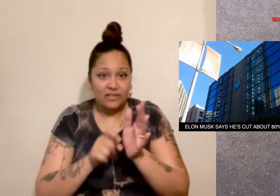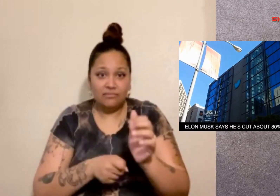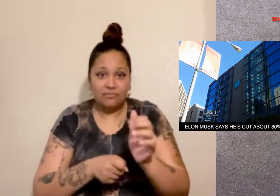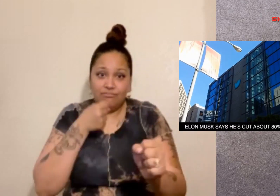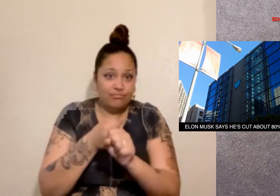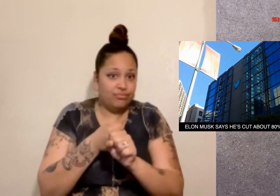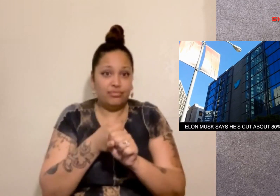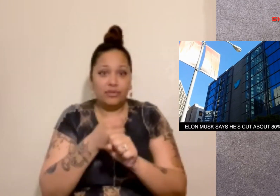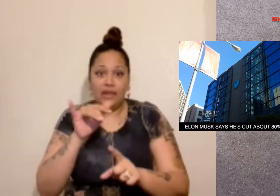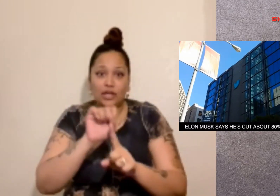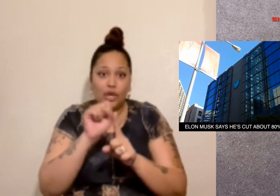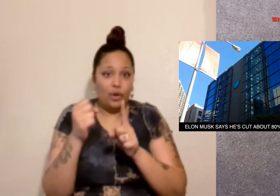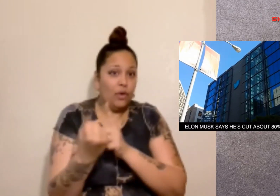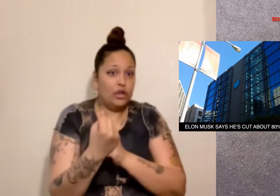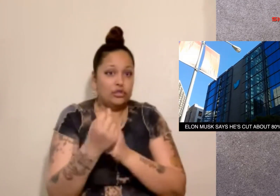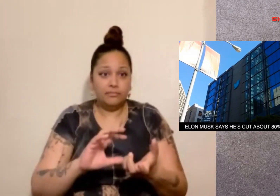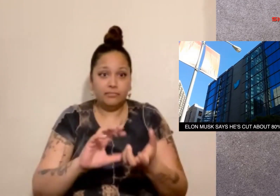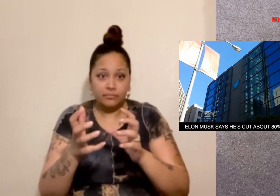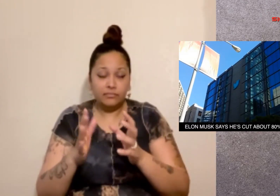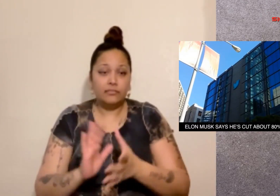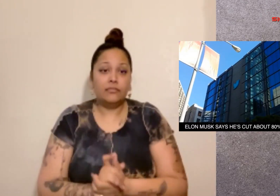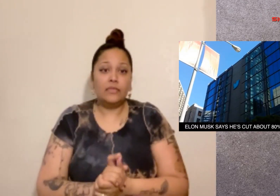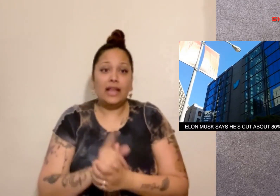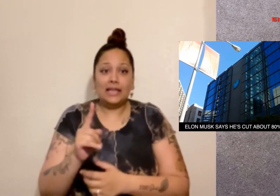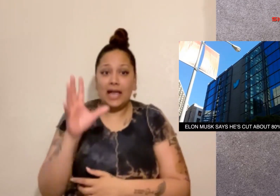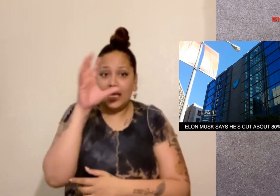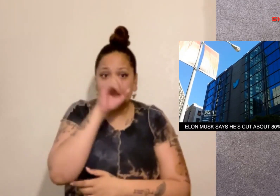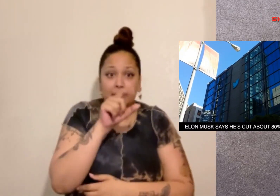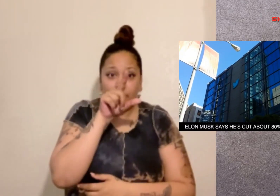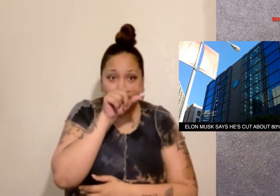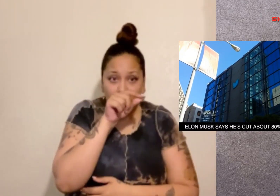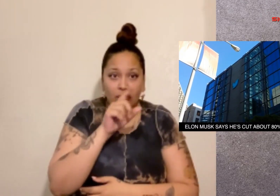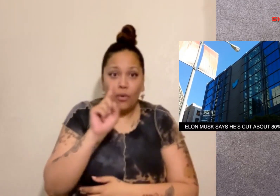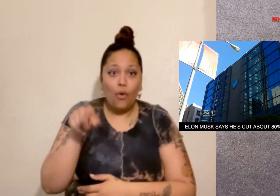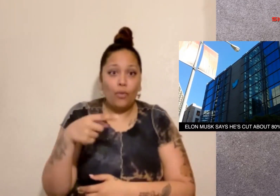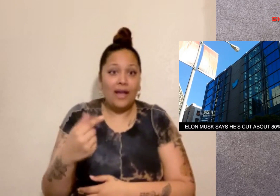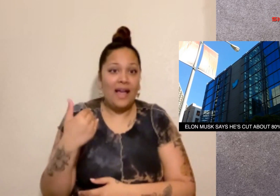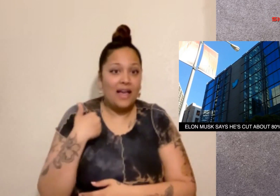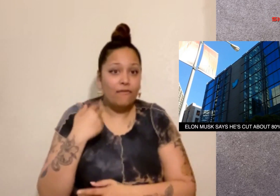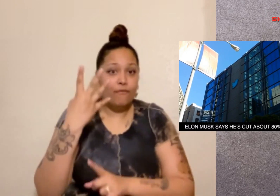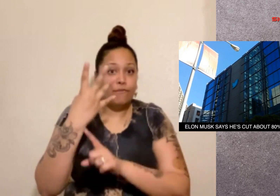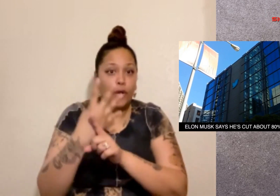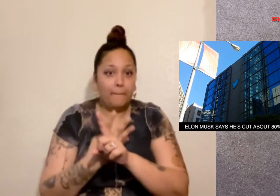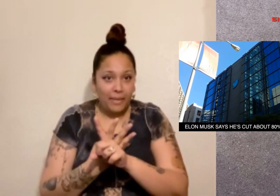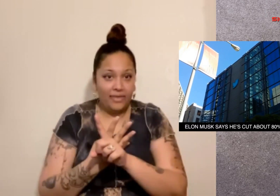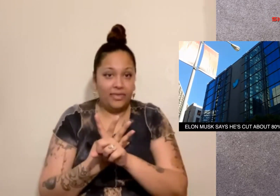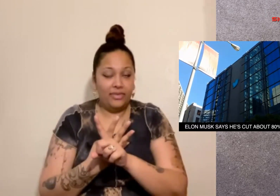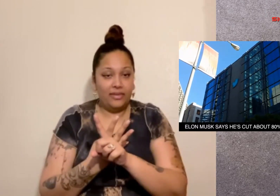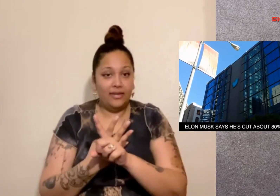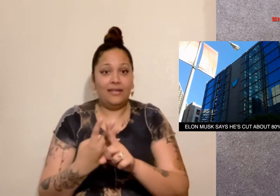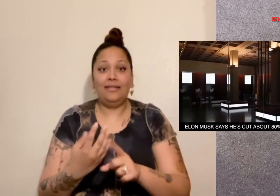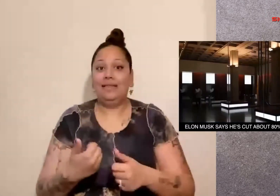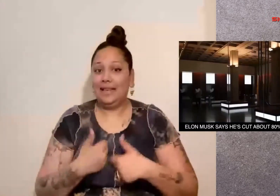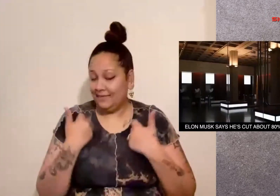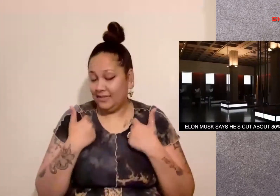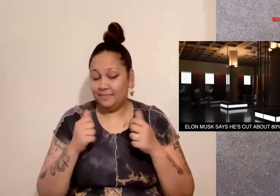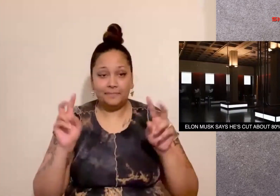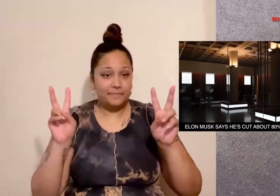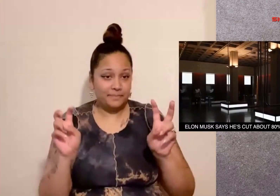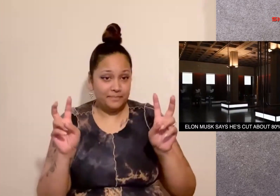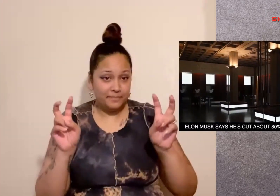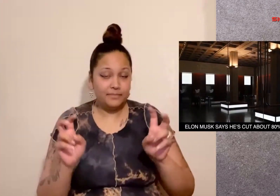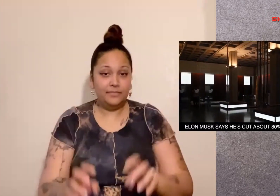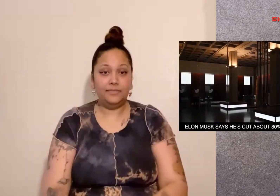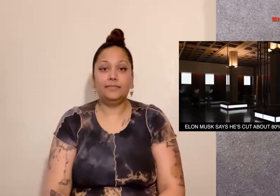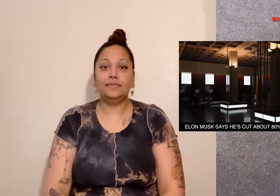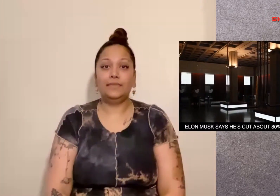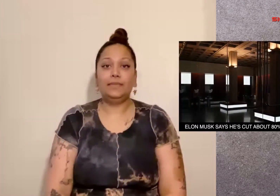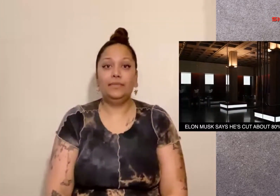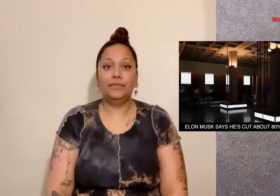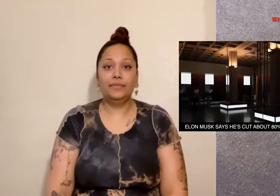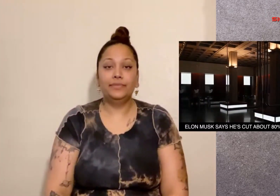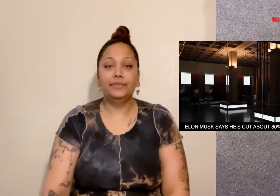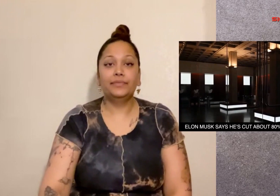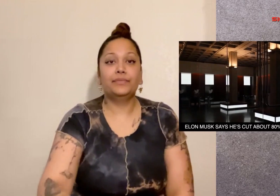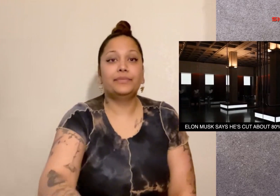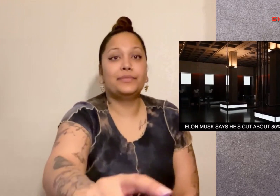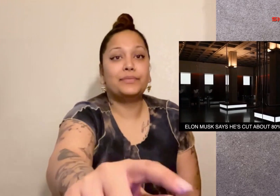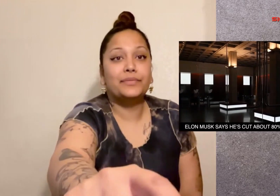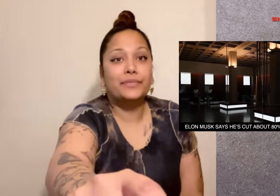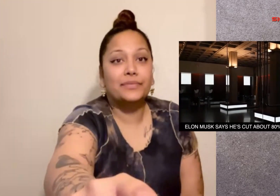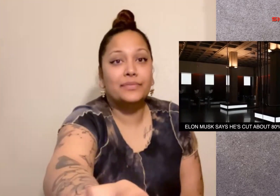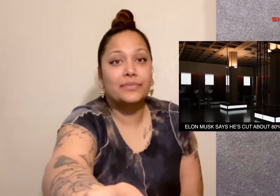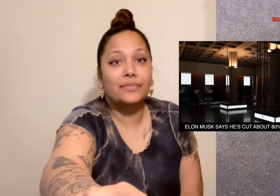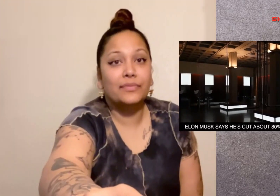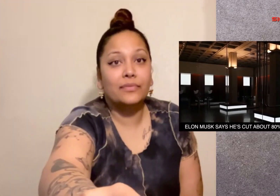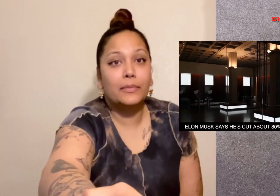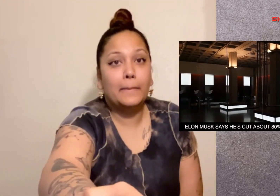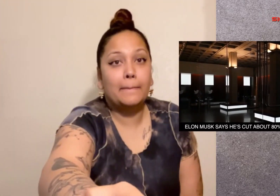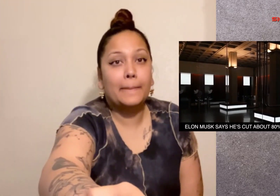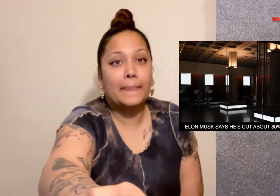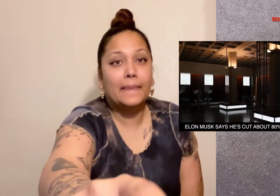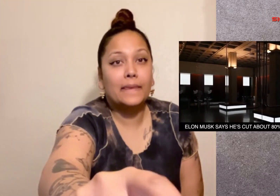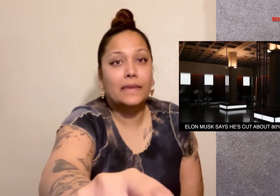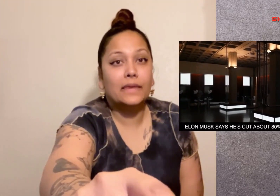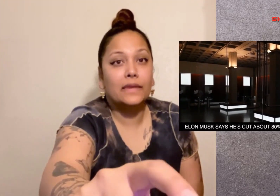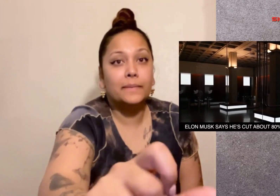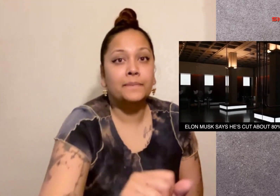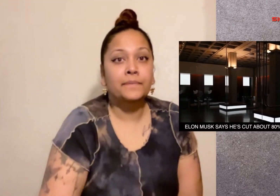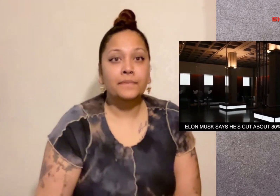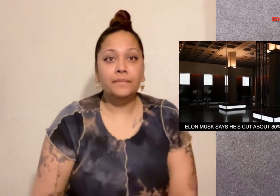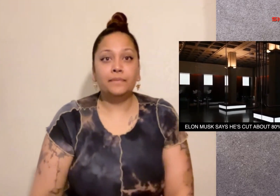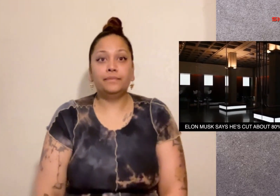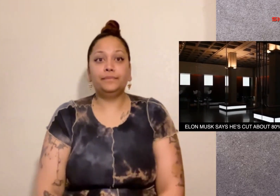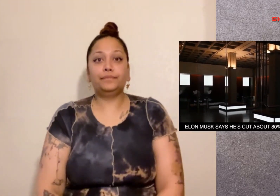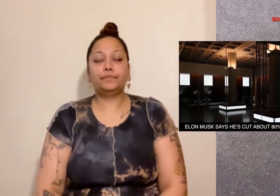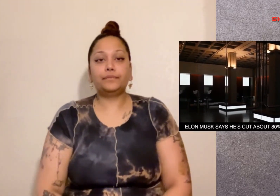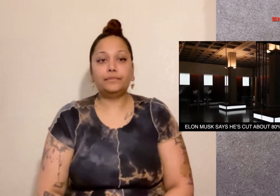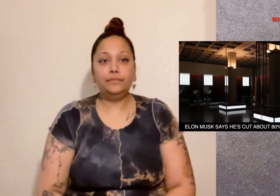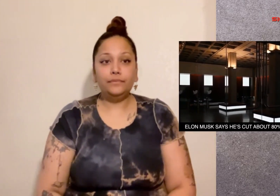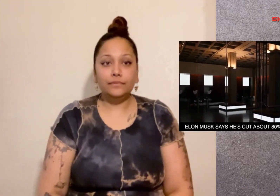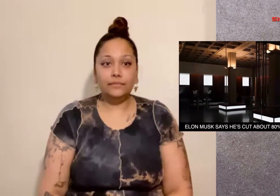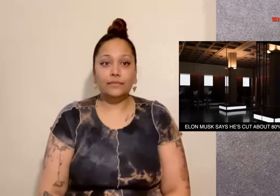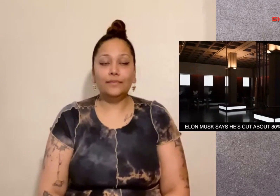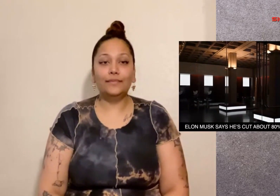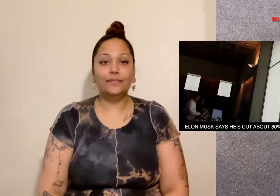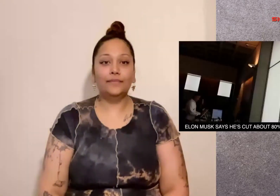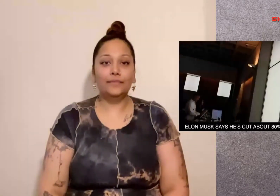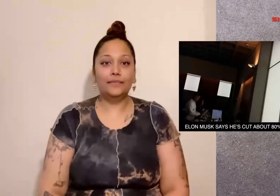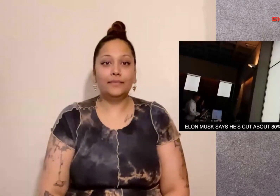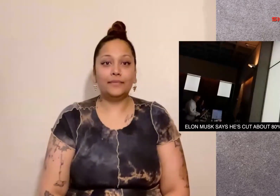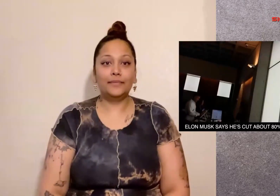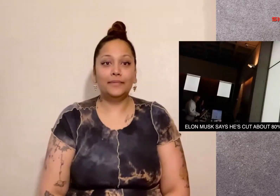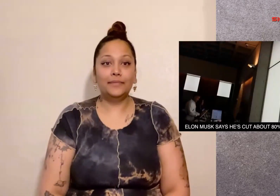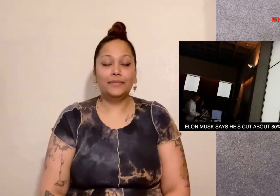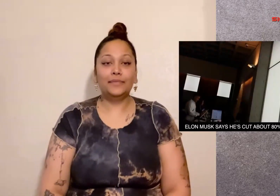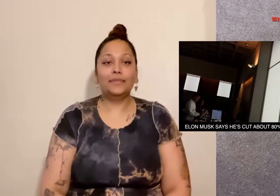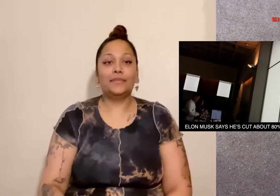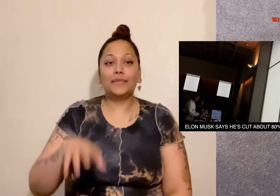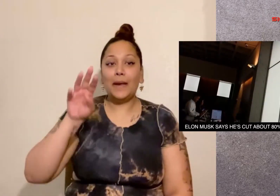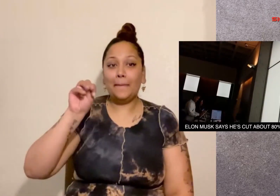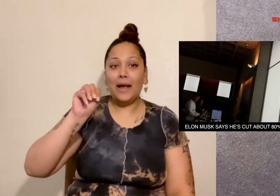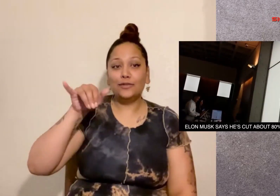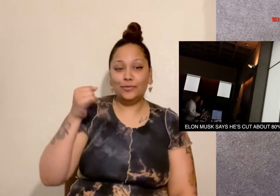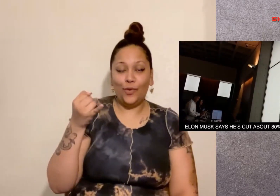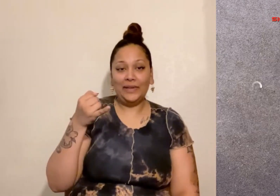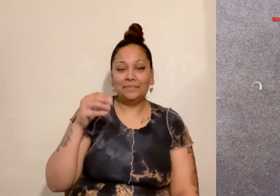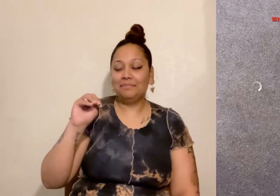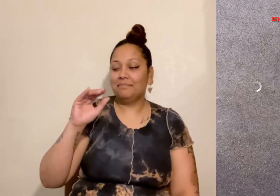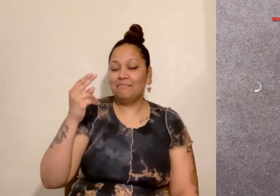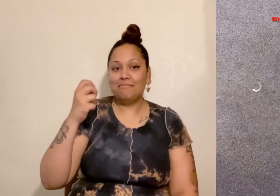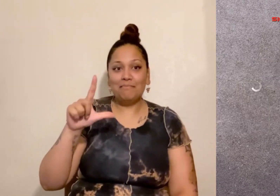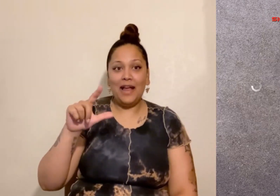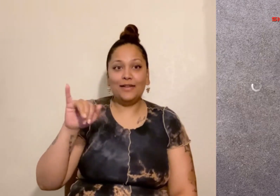situation and he estimated Twitter only had four months to live